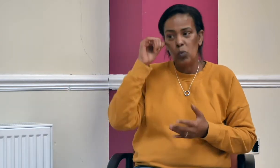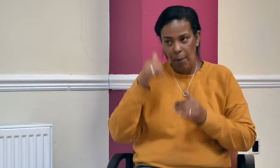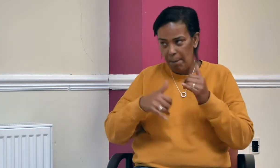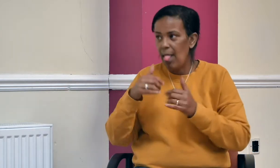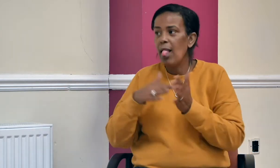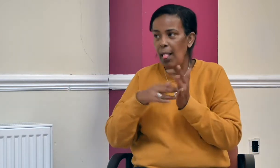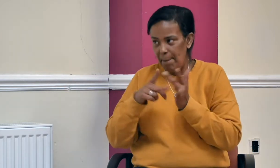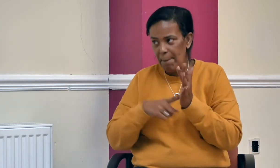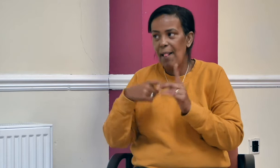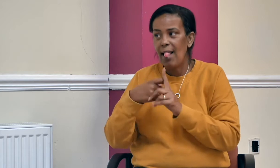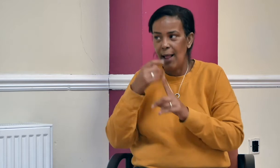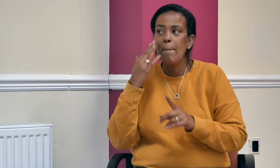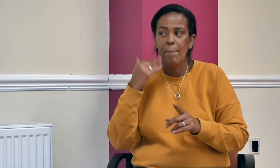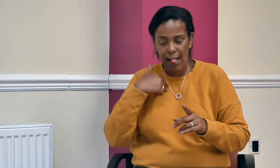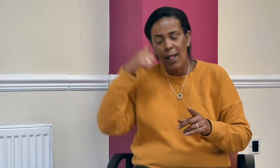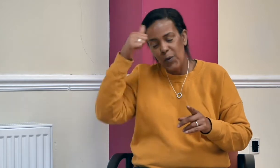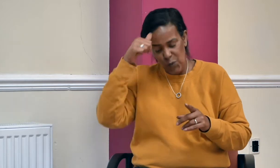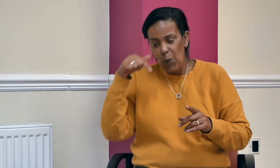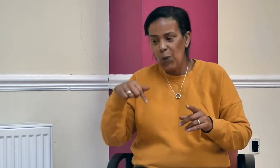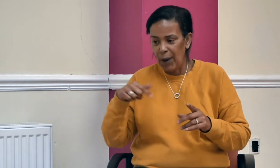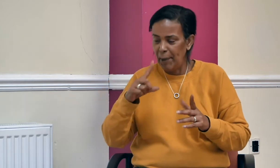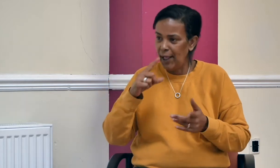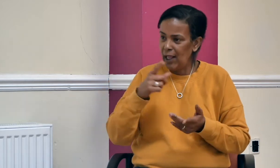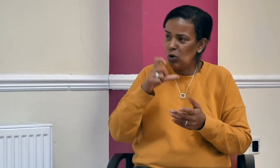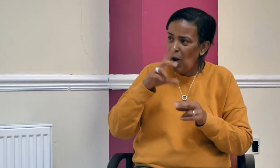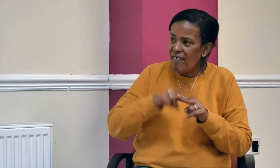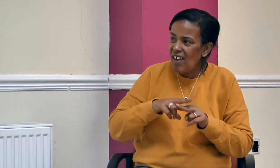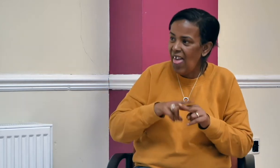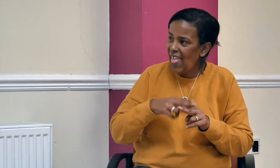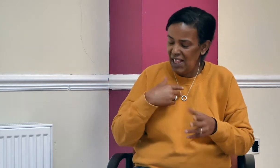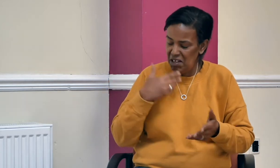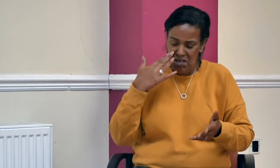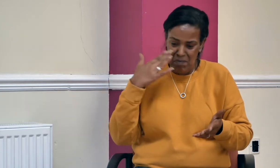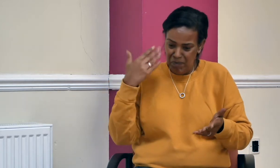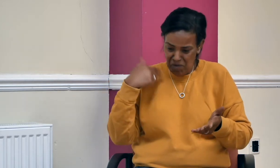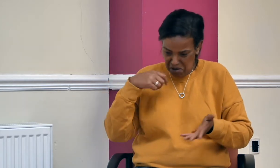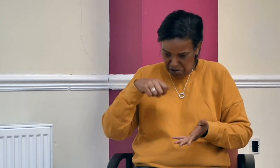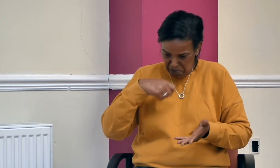I've had milk before, but adding cornflakes was completely new!